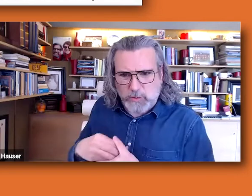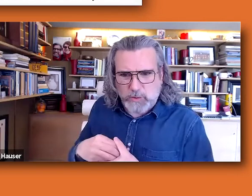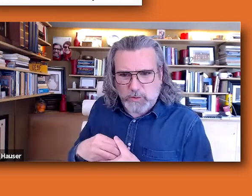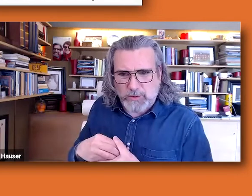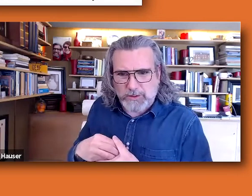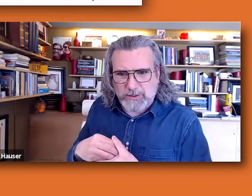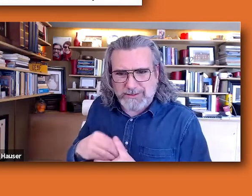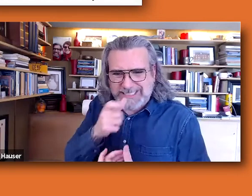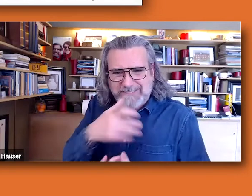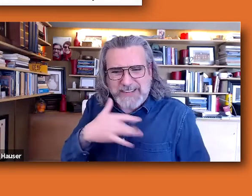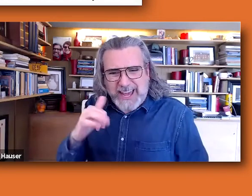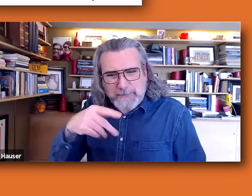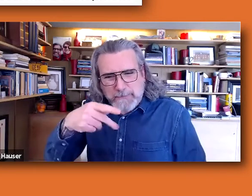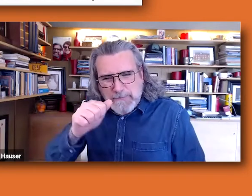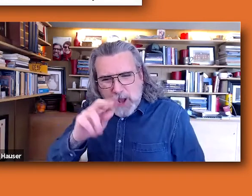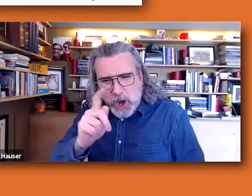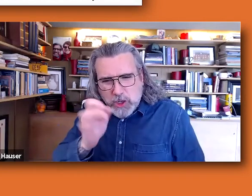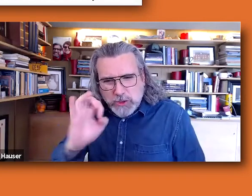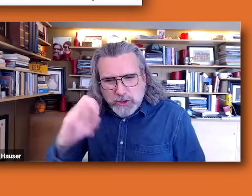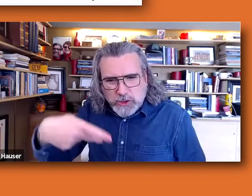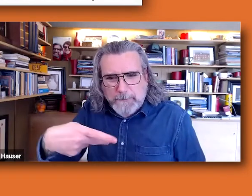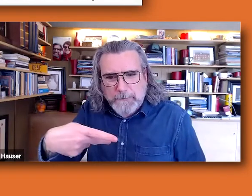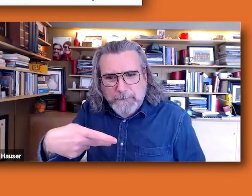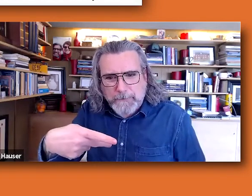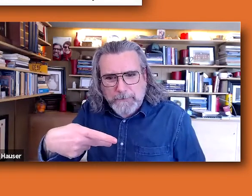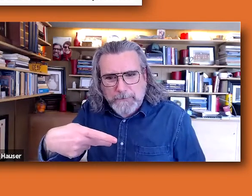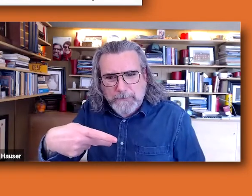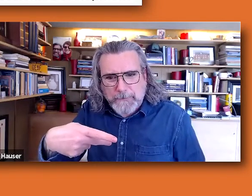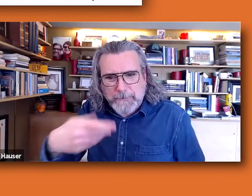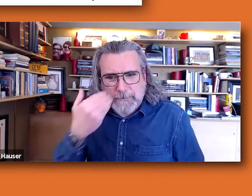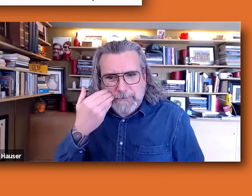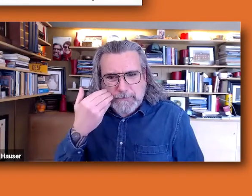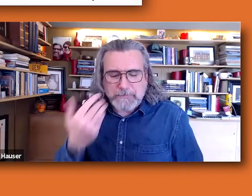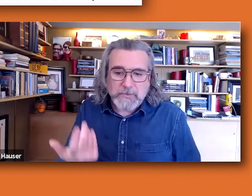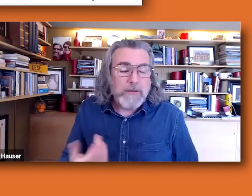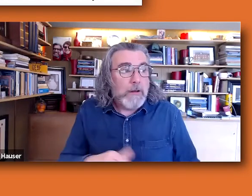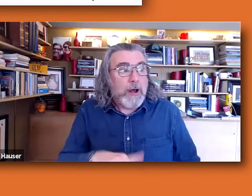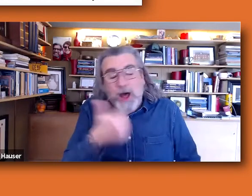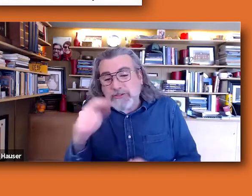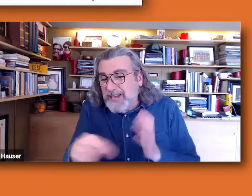without including me, and I'm like, "Where is that partnership?"